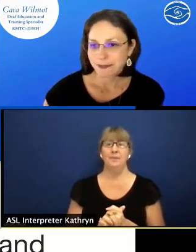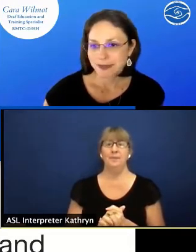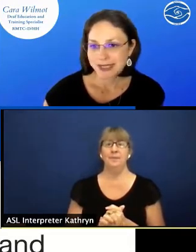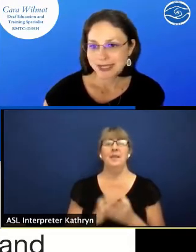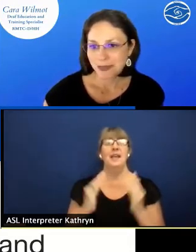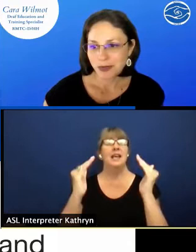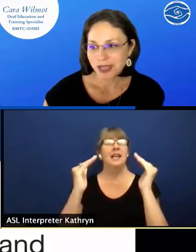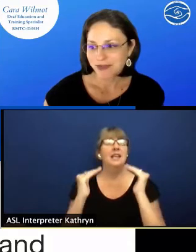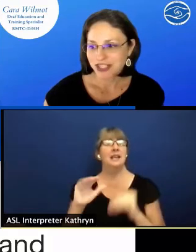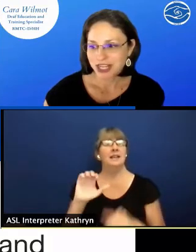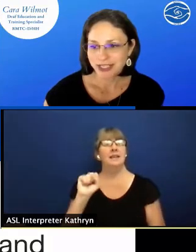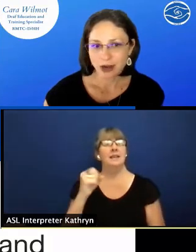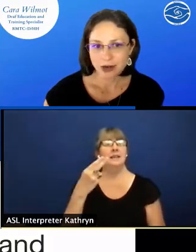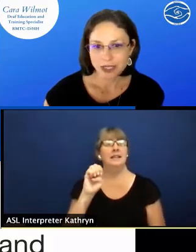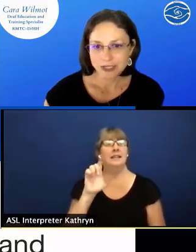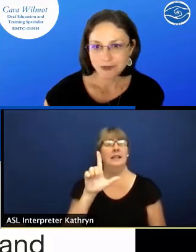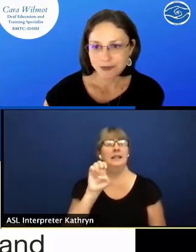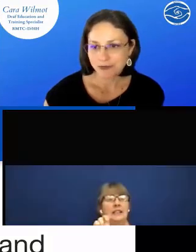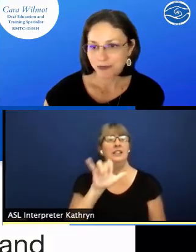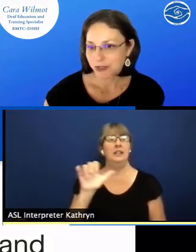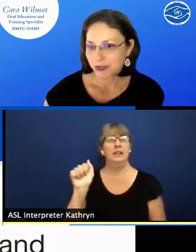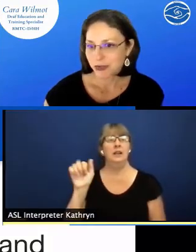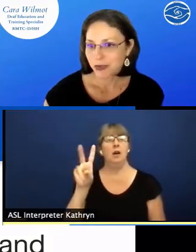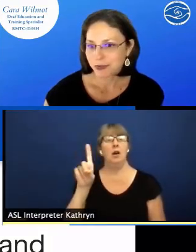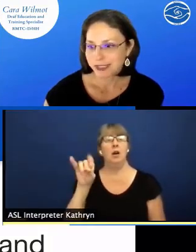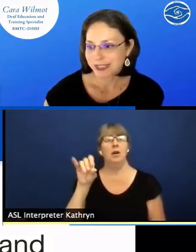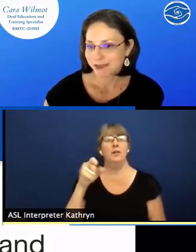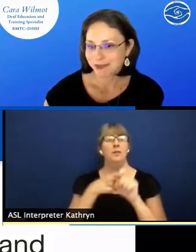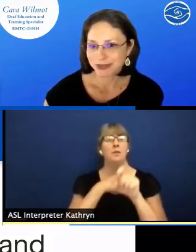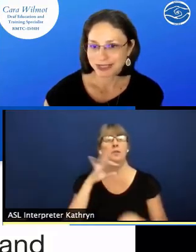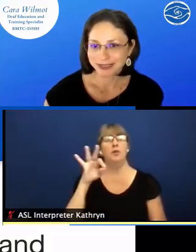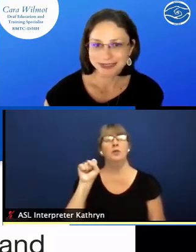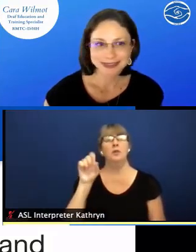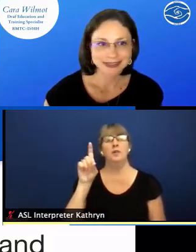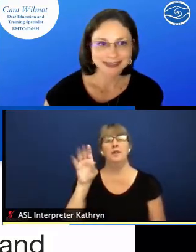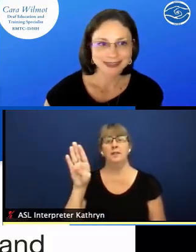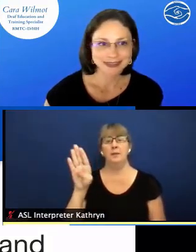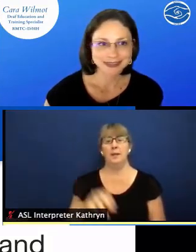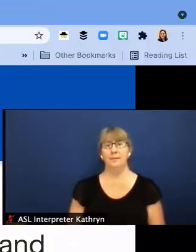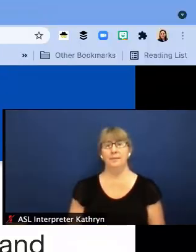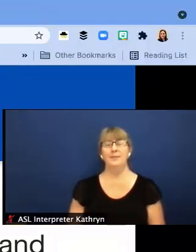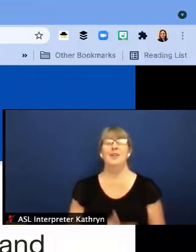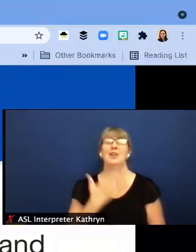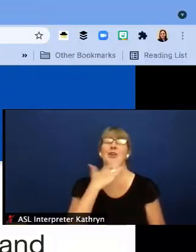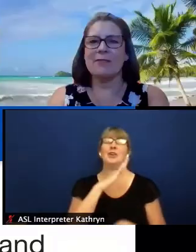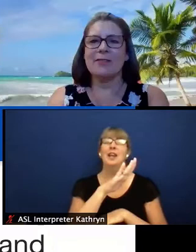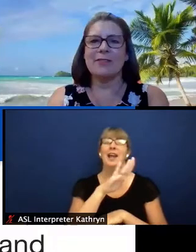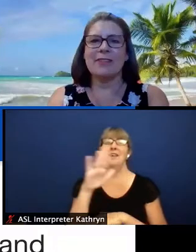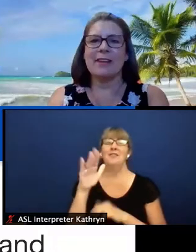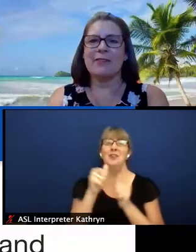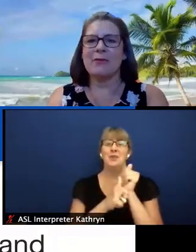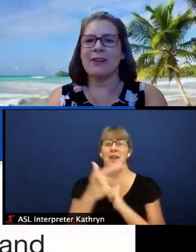Next up we have Shelly Ardis from the Florida School for the Deaf and Blind." Shelley: "Good afternoon, everyone.